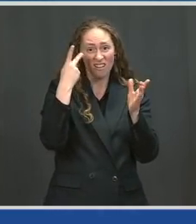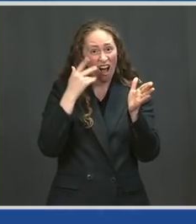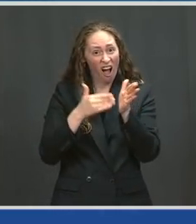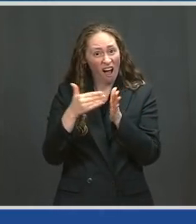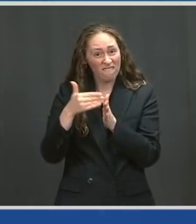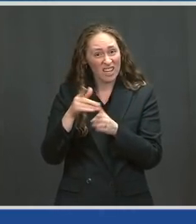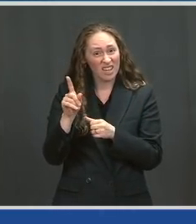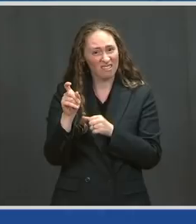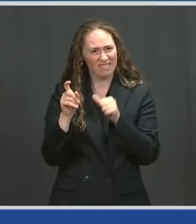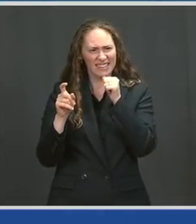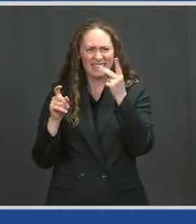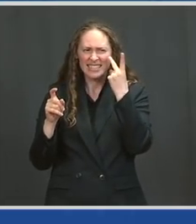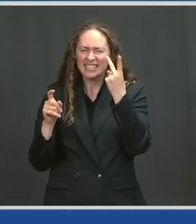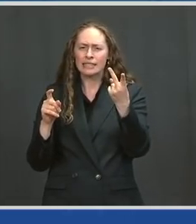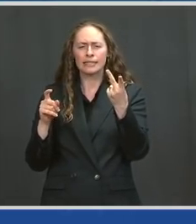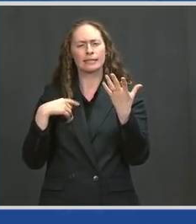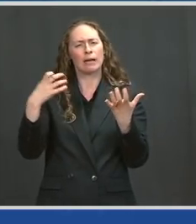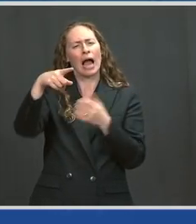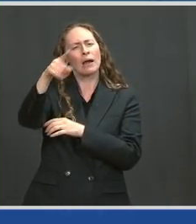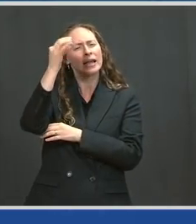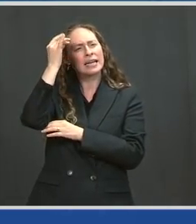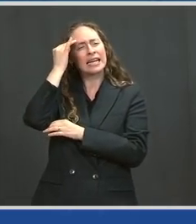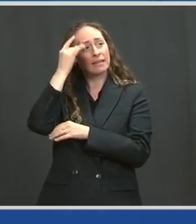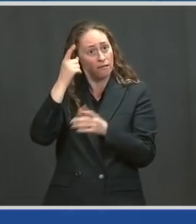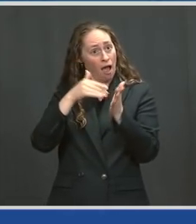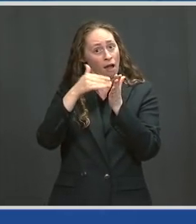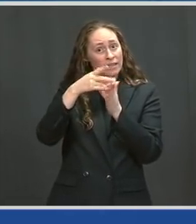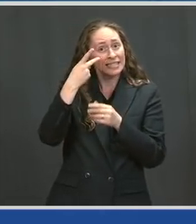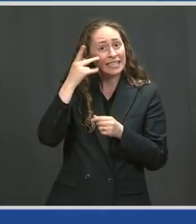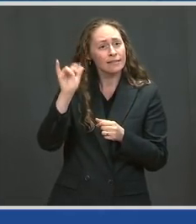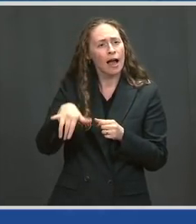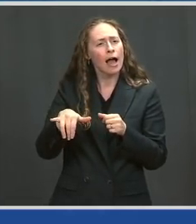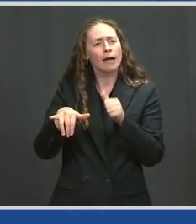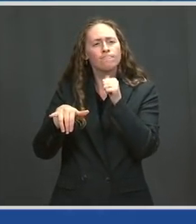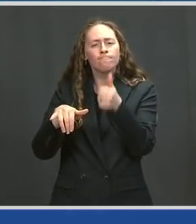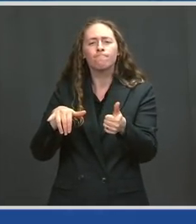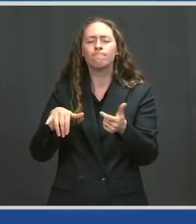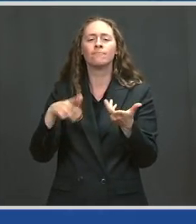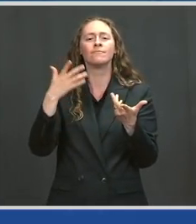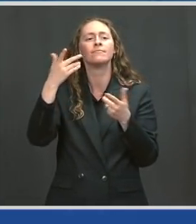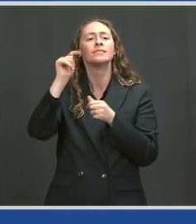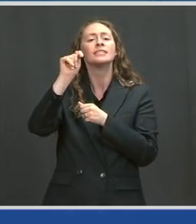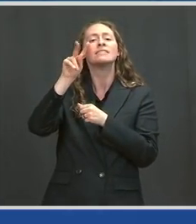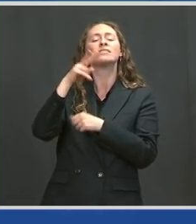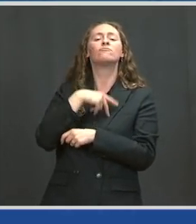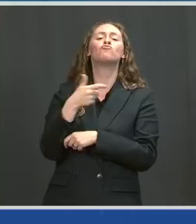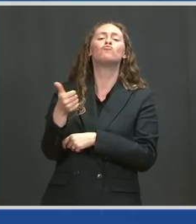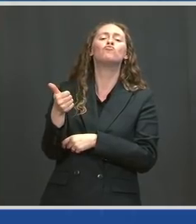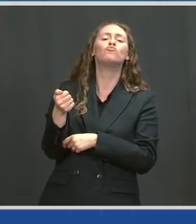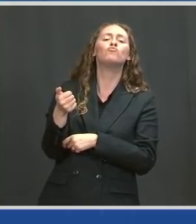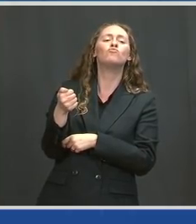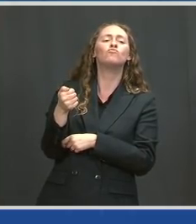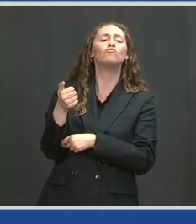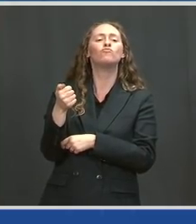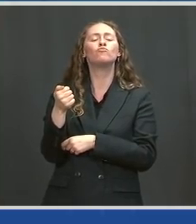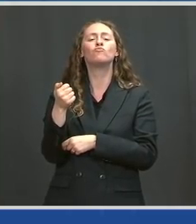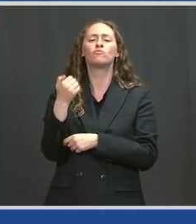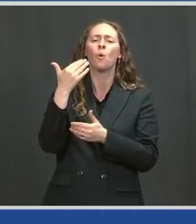I challenge you, find today when you turn on the stations, sit on one station for two hours,